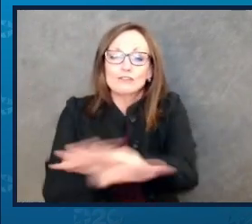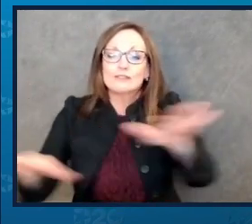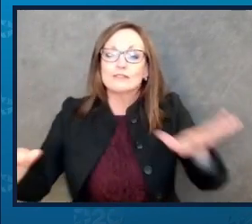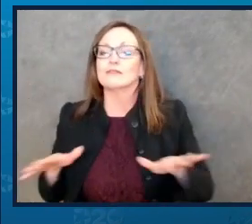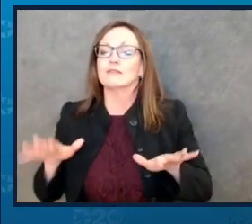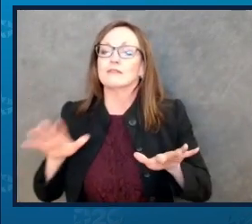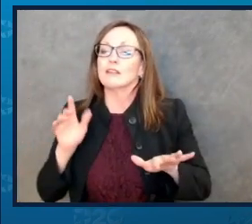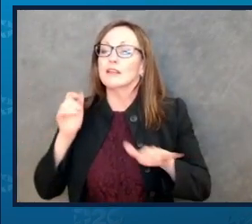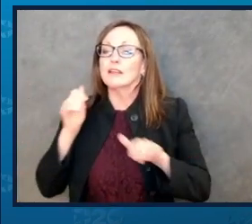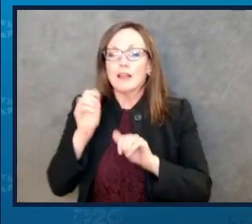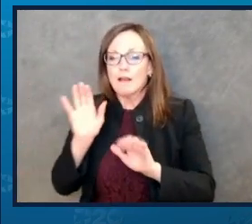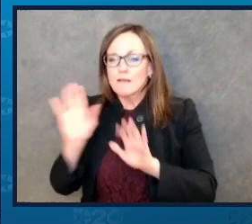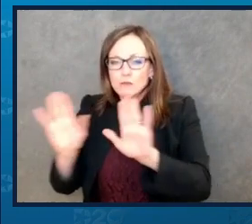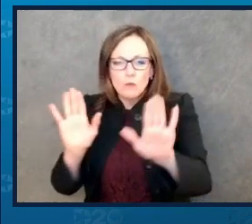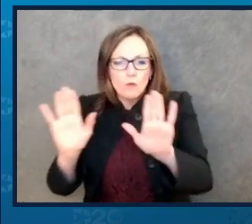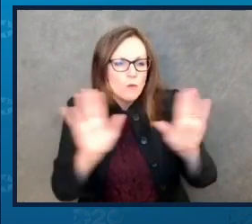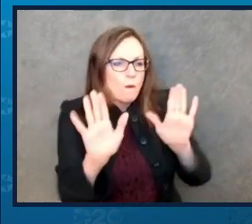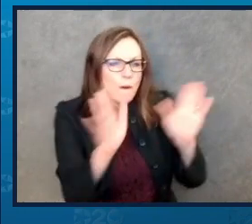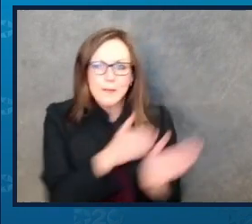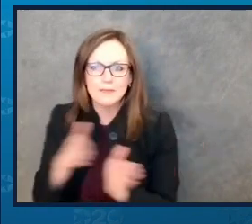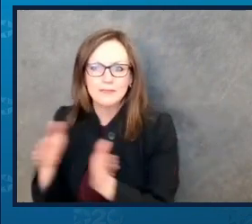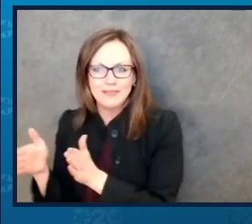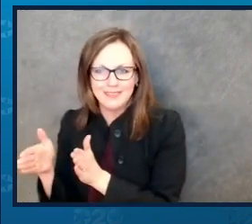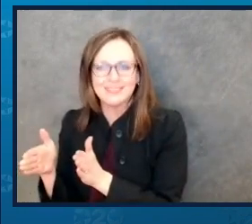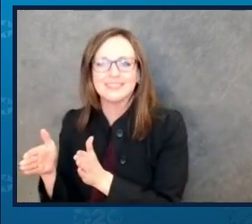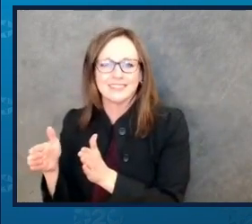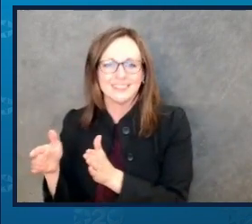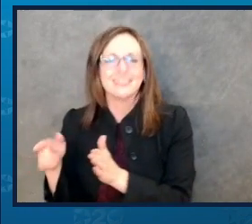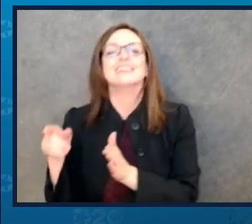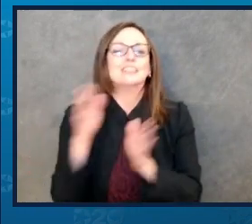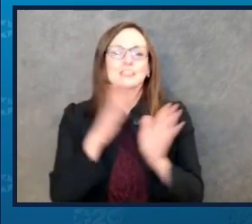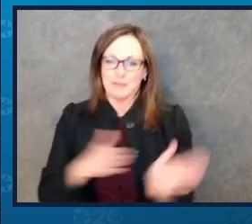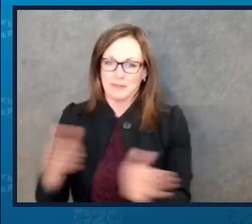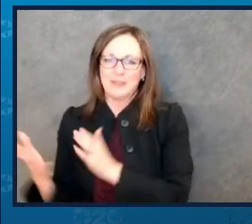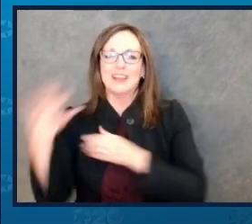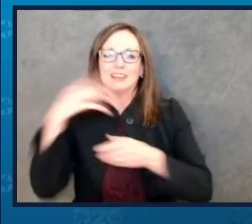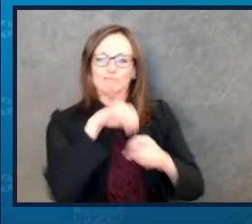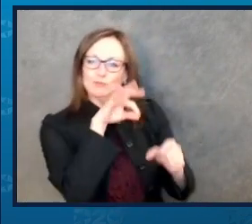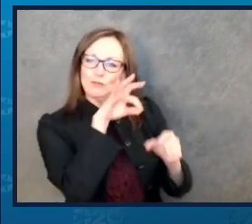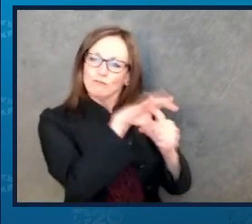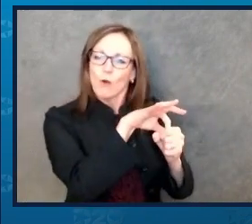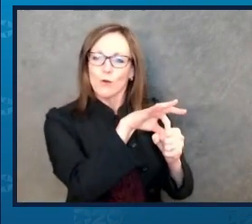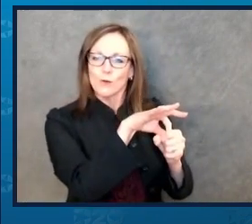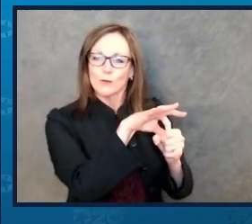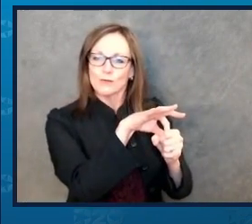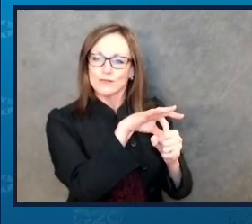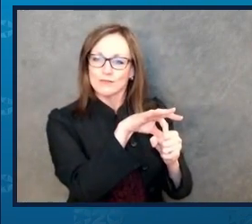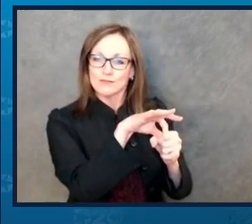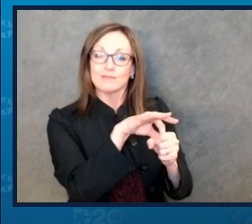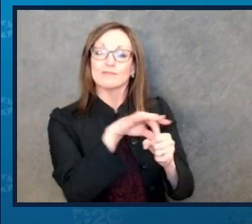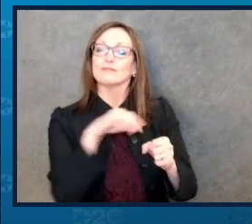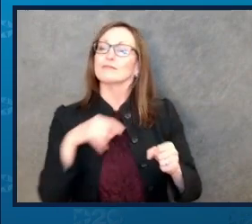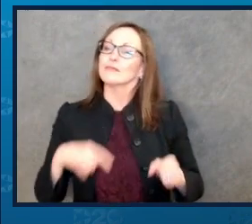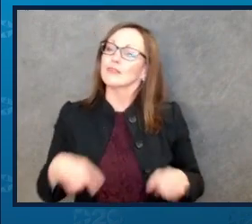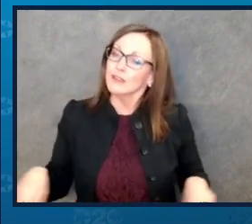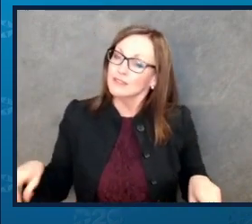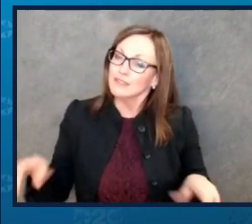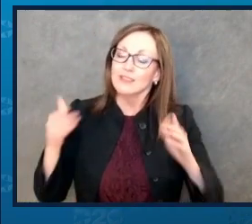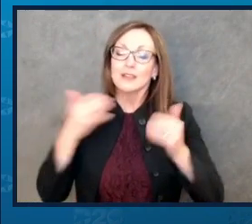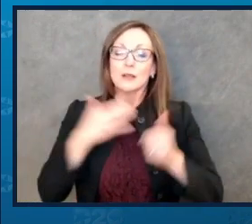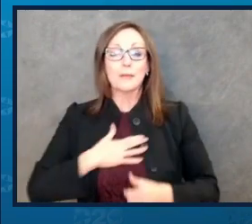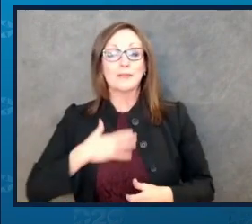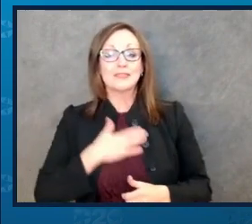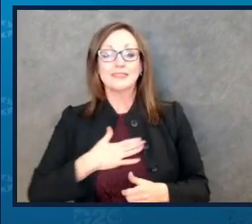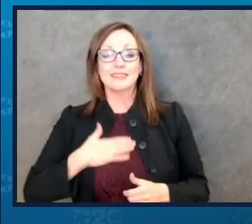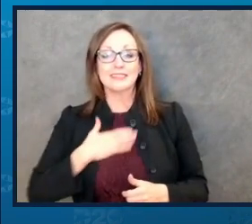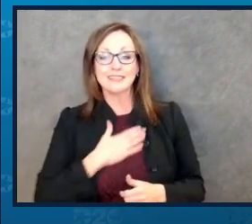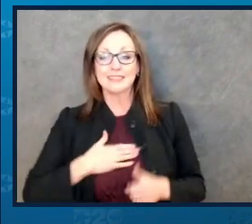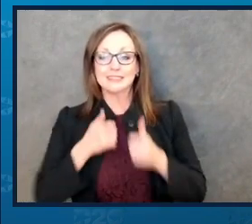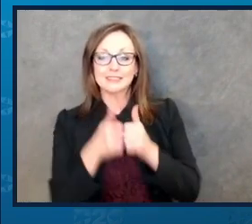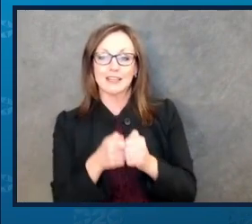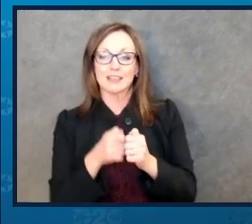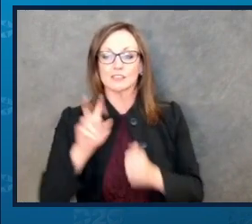MAKE SURE YOU ARE PREPARED, IF